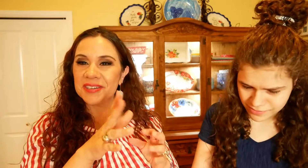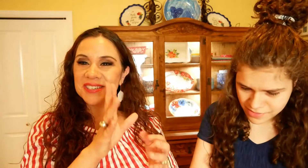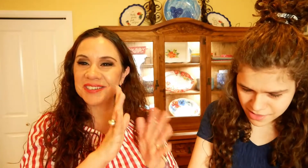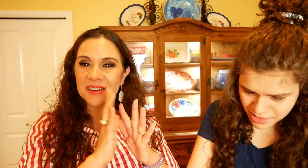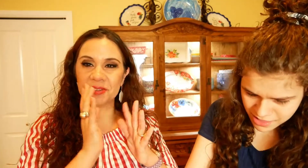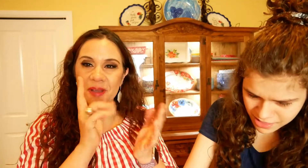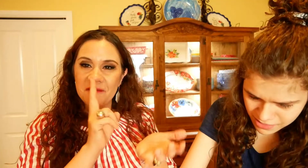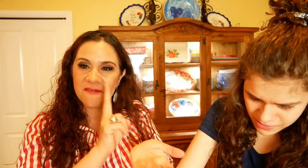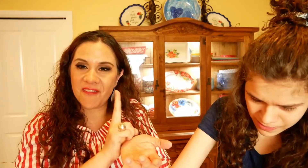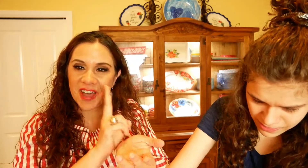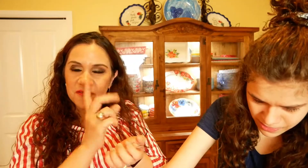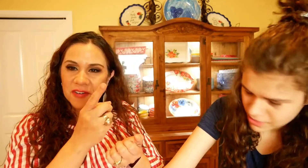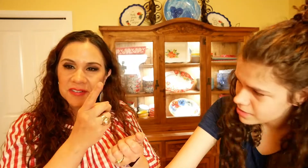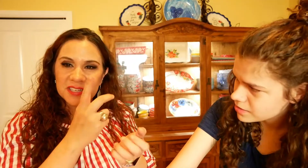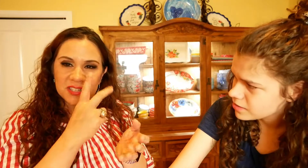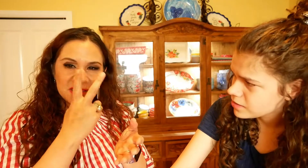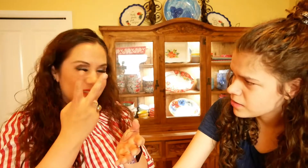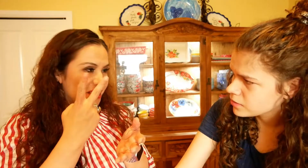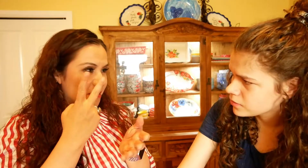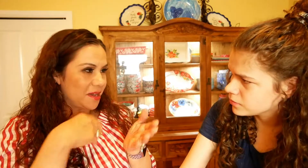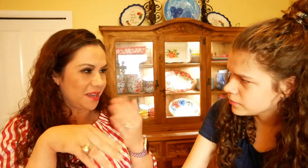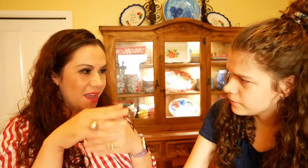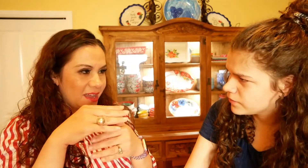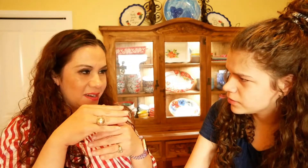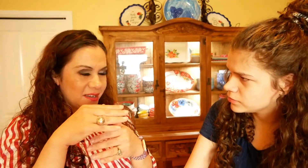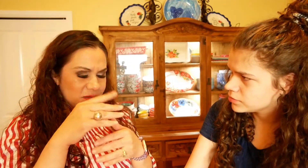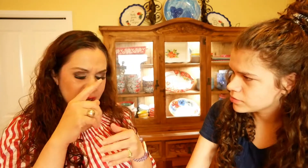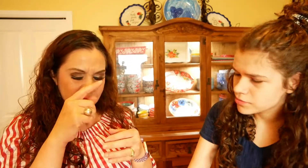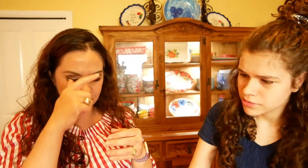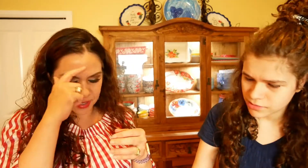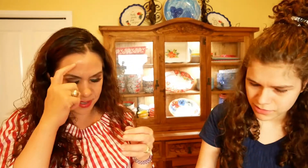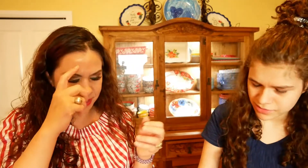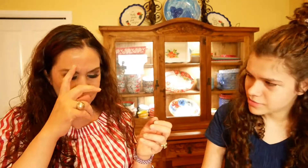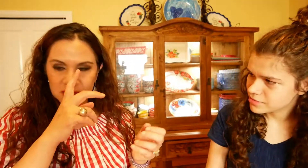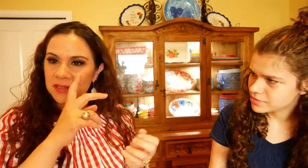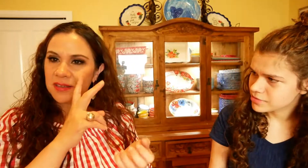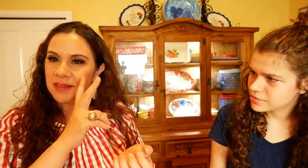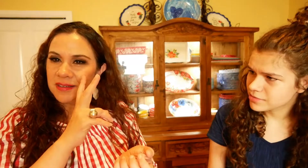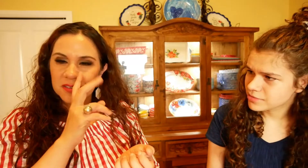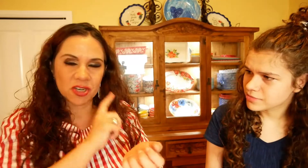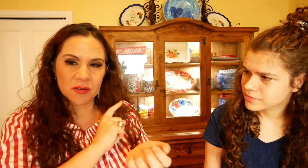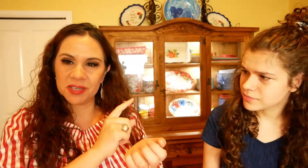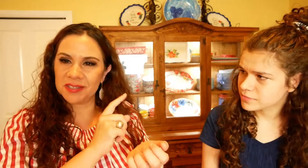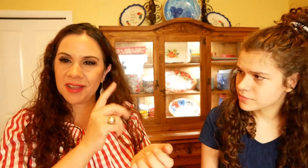to talk to my vet first actually see him again next week because he's giving us tony just got